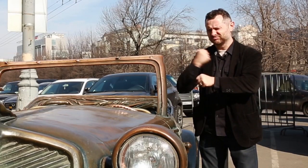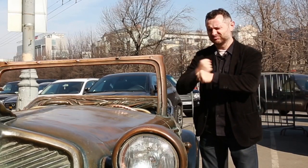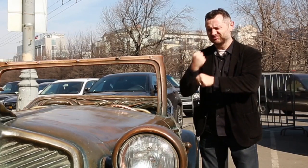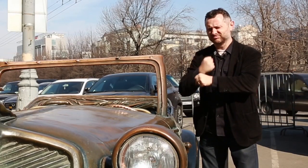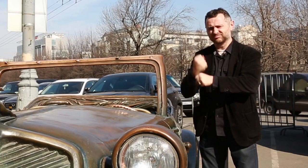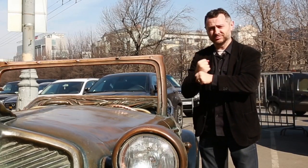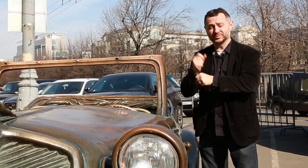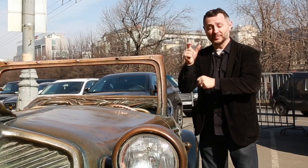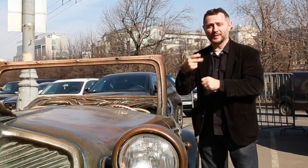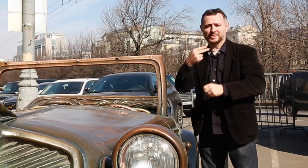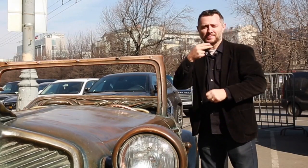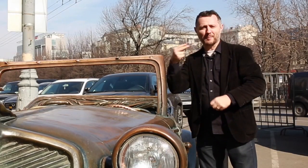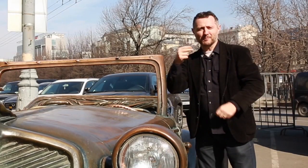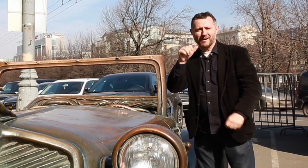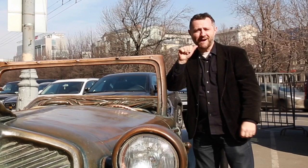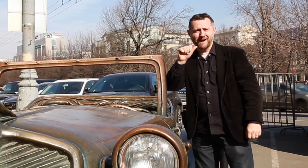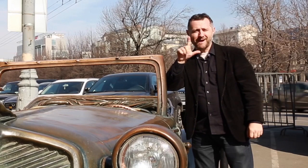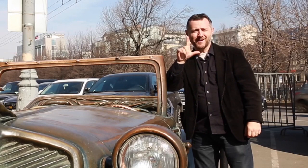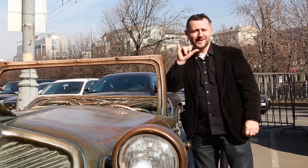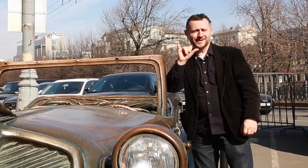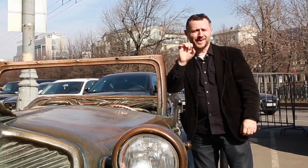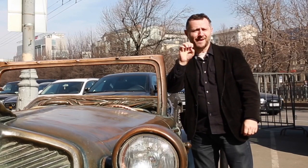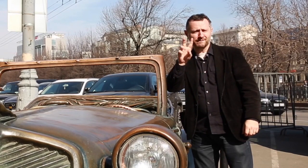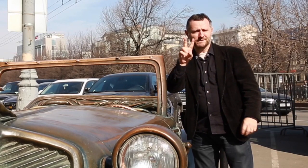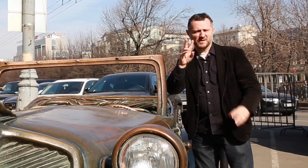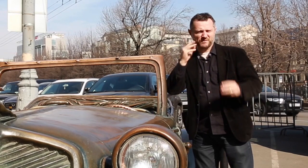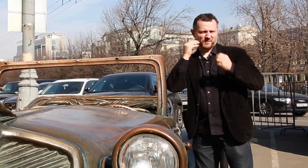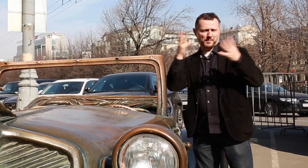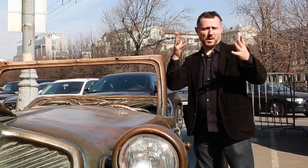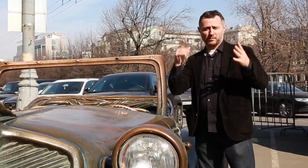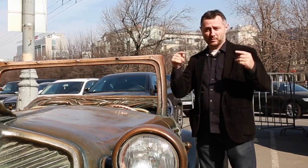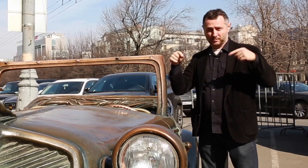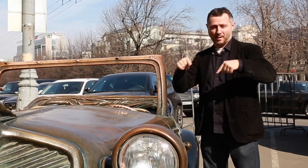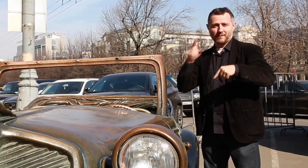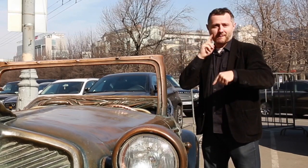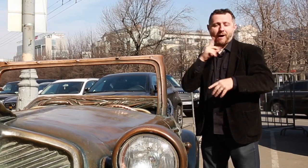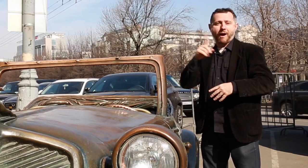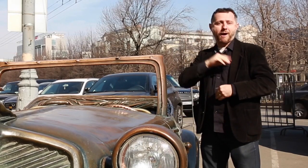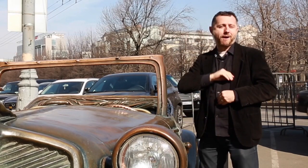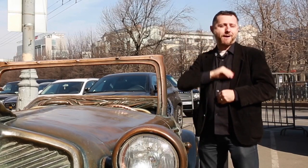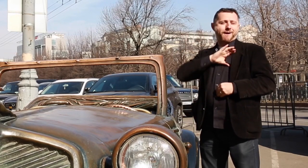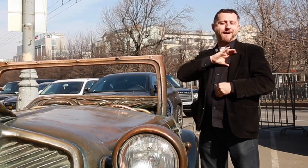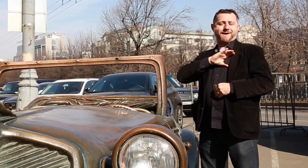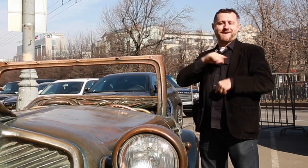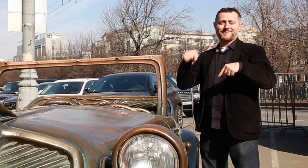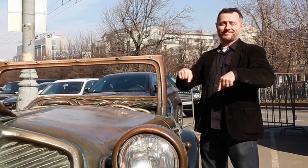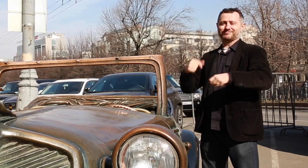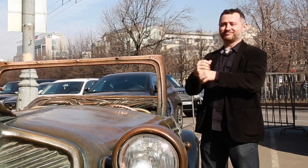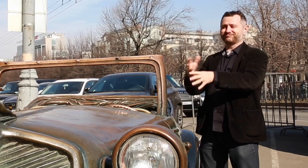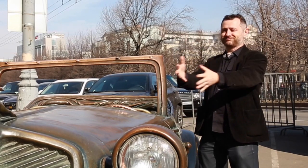sculpture. The sculptor was Aidyn Aliyev. Deaf people were happy to see one of their own chosen to commission the sculpture. His son also